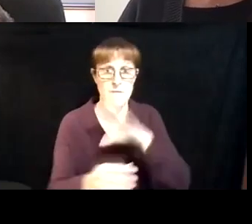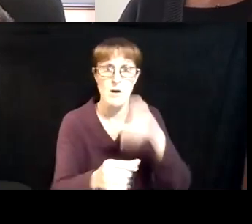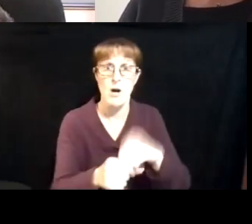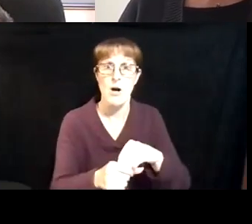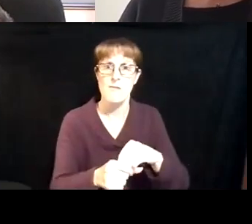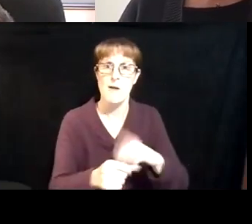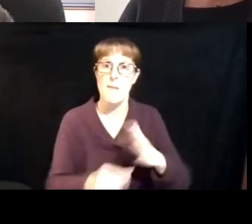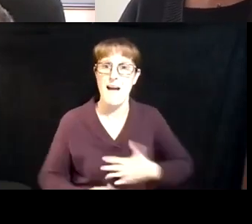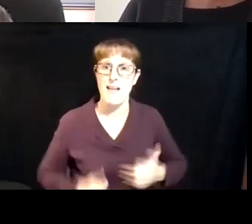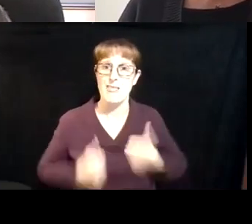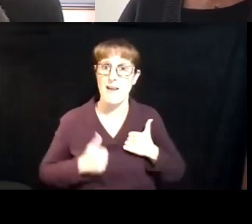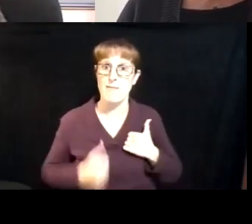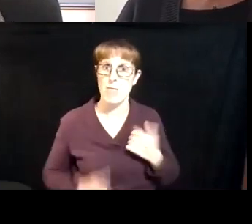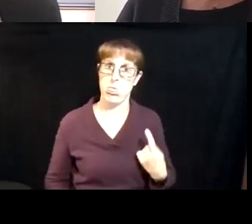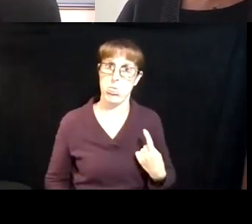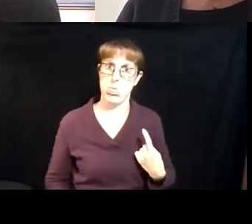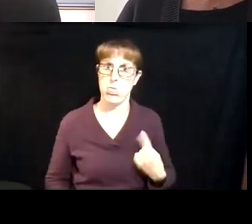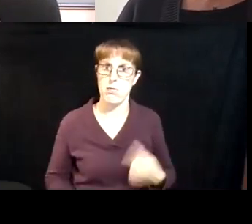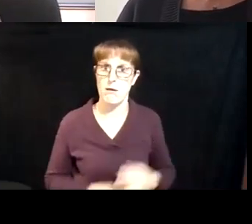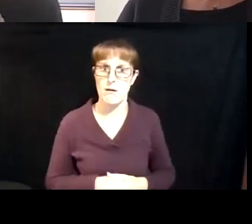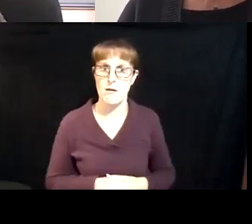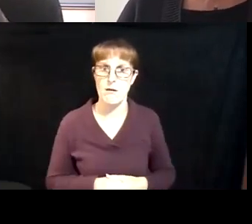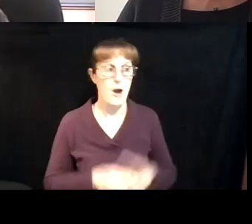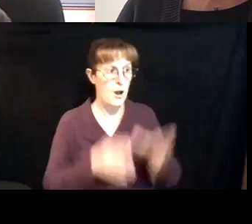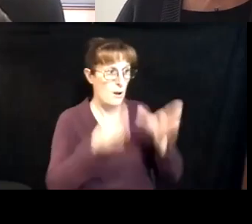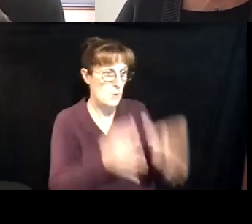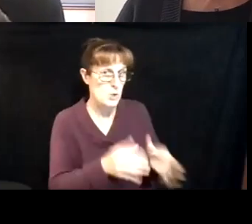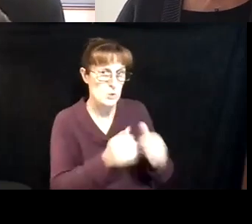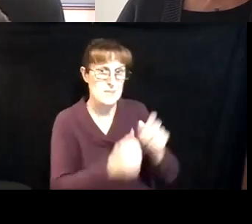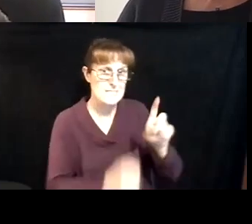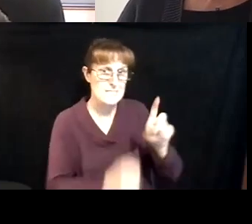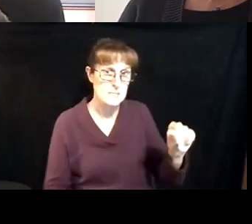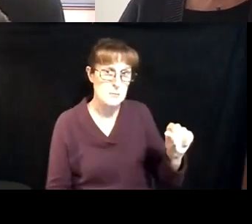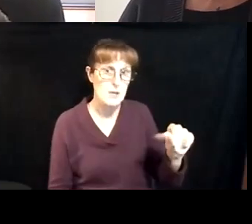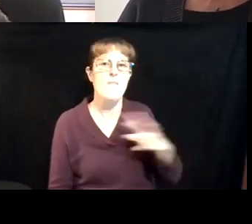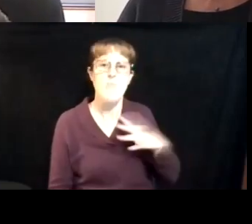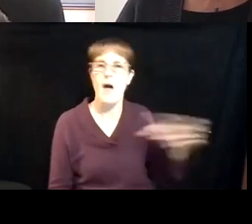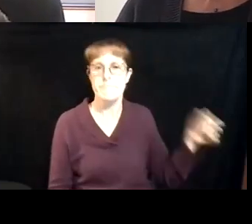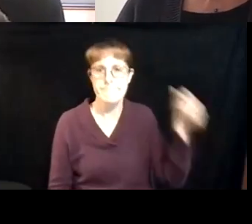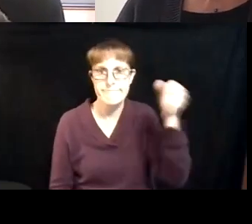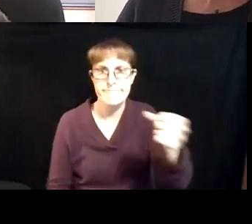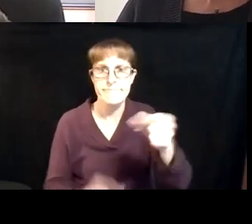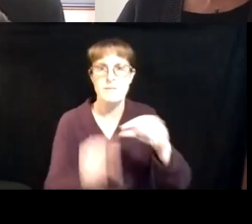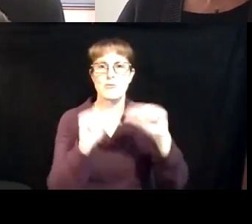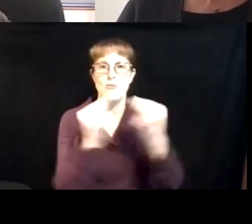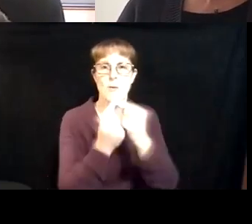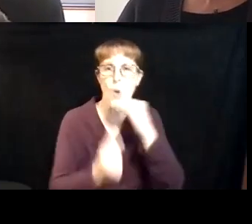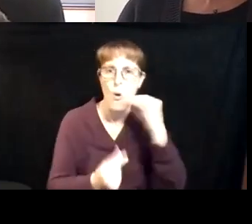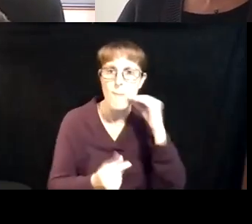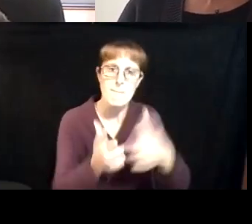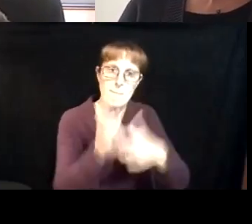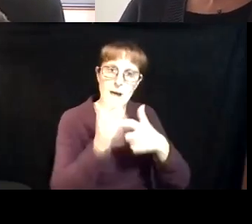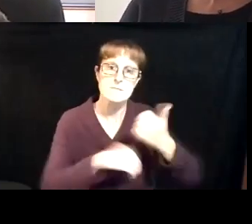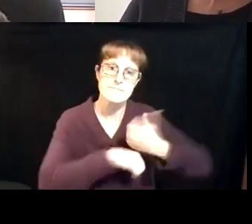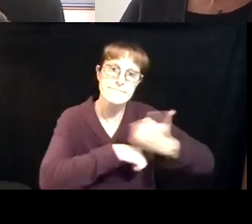"Oh, here's a person with a disability - Well, we need to put them in a group home. They need to go to a day program where they do some meaningless stuff."